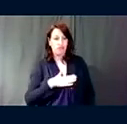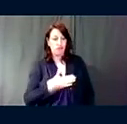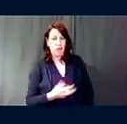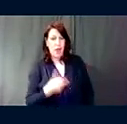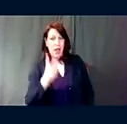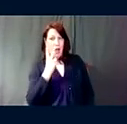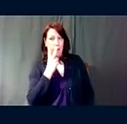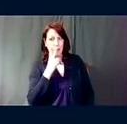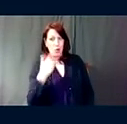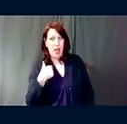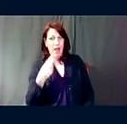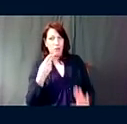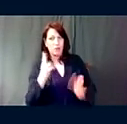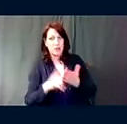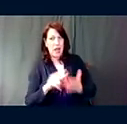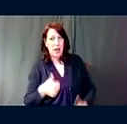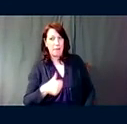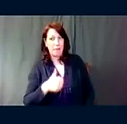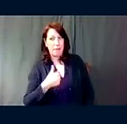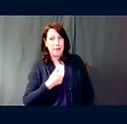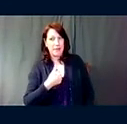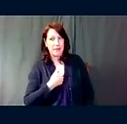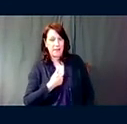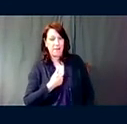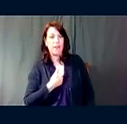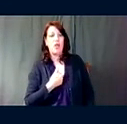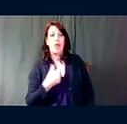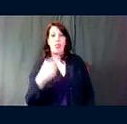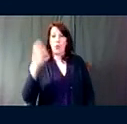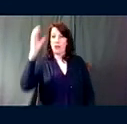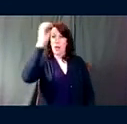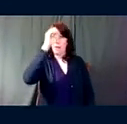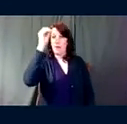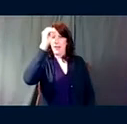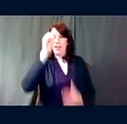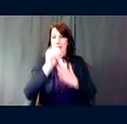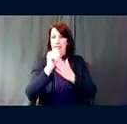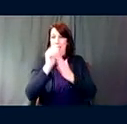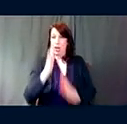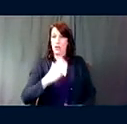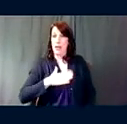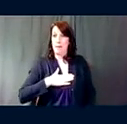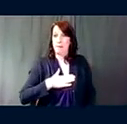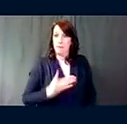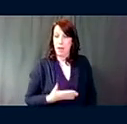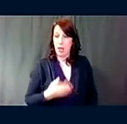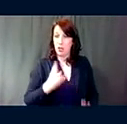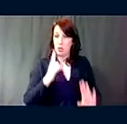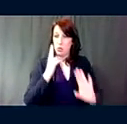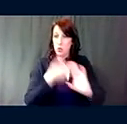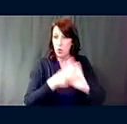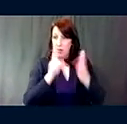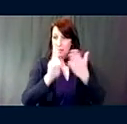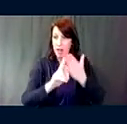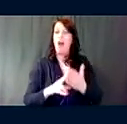HEY, I'M A SMOKER, I NEED TO SIGN UP. AND AFTER THOSE OPINION LEADERS WOULD COME CLEAN, THAT'S WHEN WE